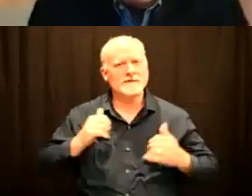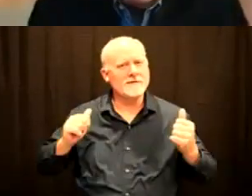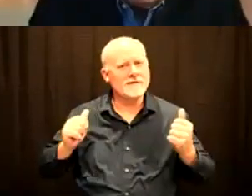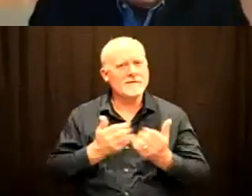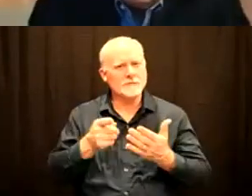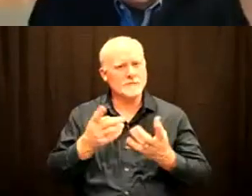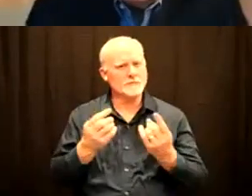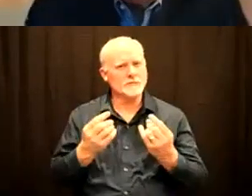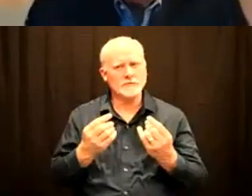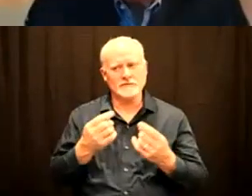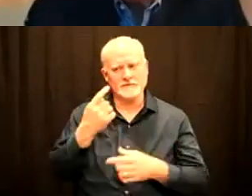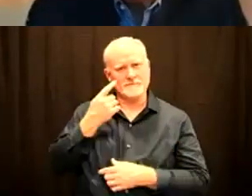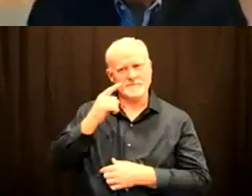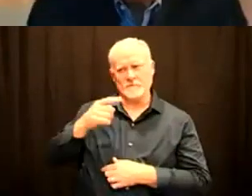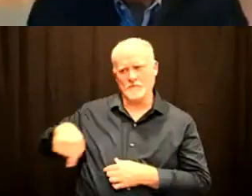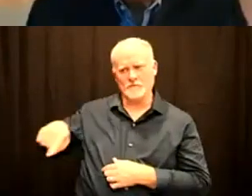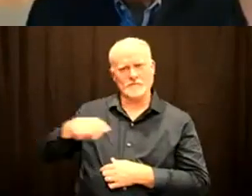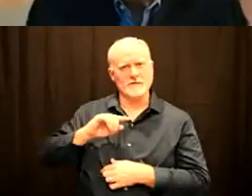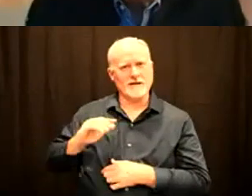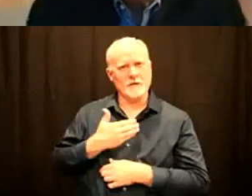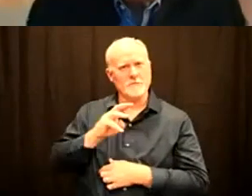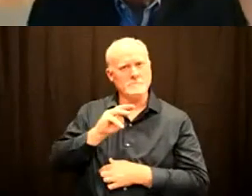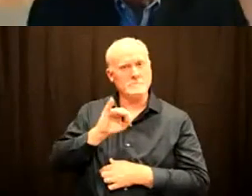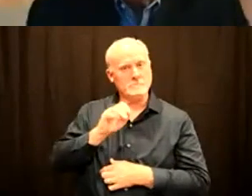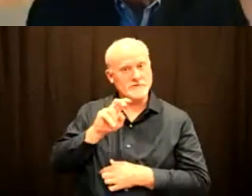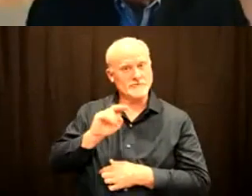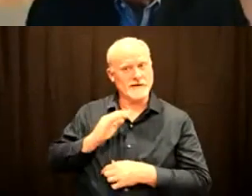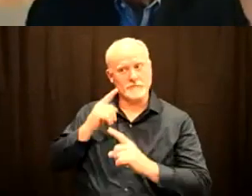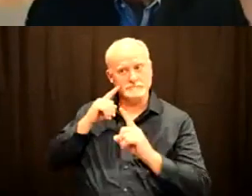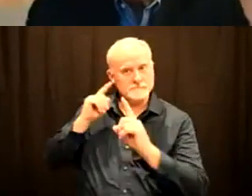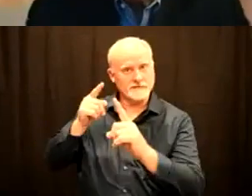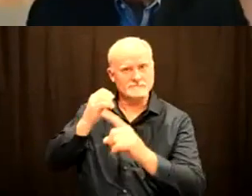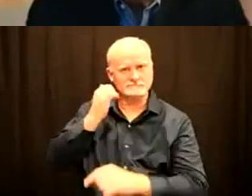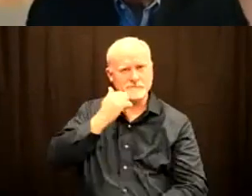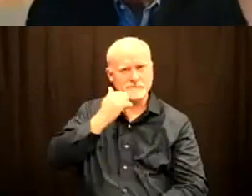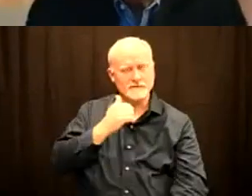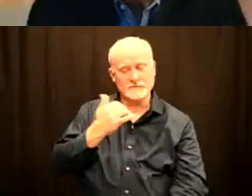on behalf of all parts of our mission each and every day at this time i'll turn it over